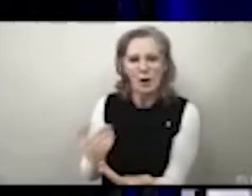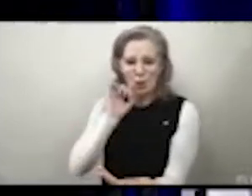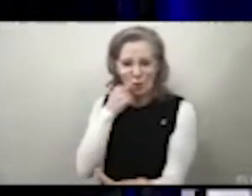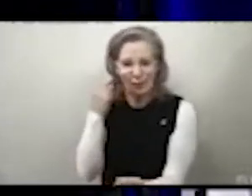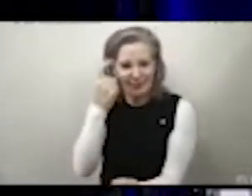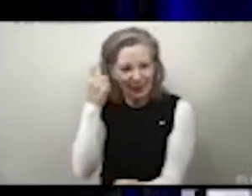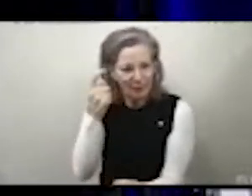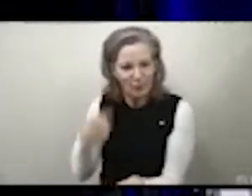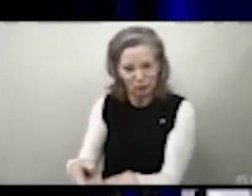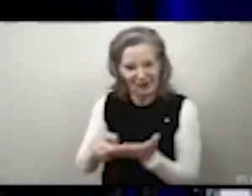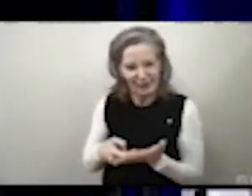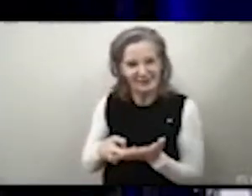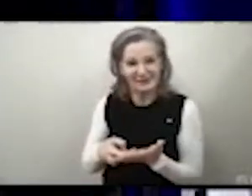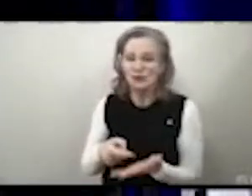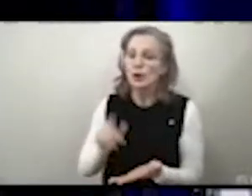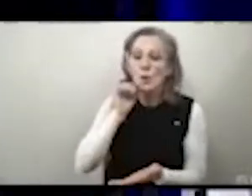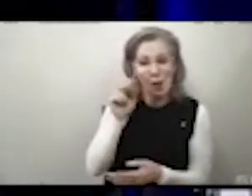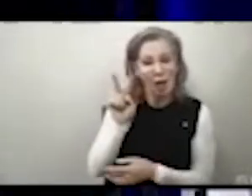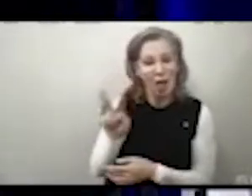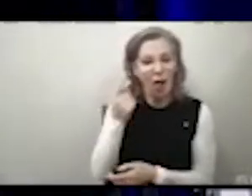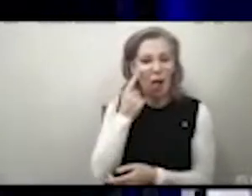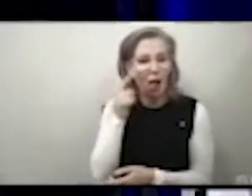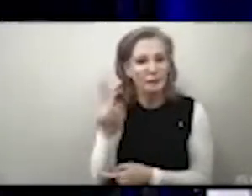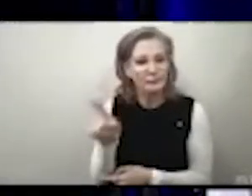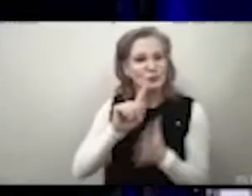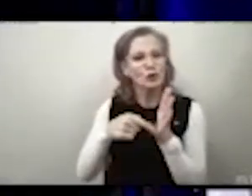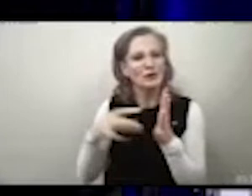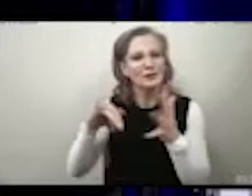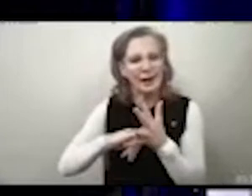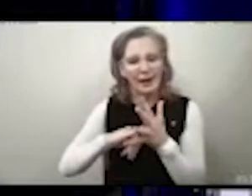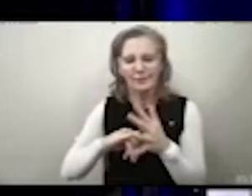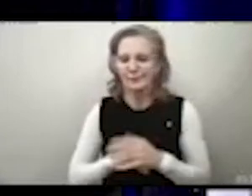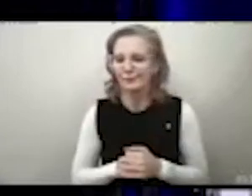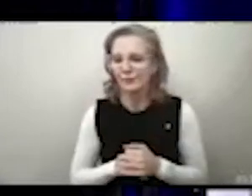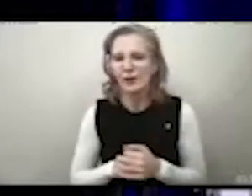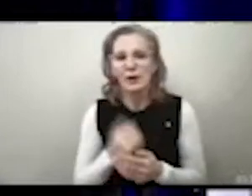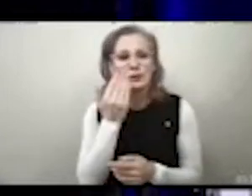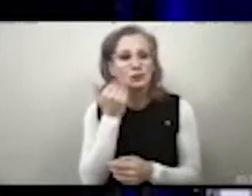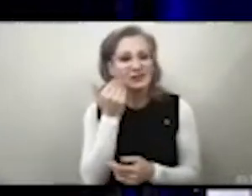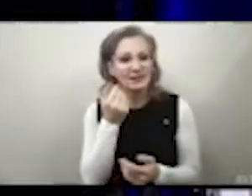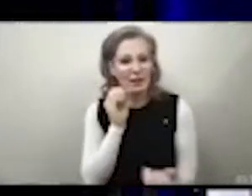Anyway, the Scottish Government's recently published Covid Recovery Strategy he goes on, sets out the need to work